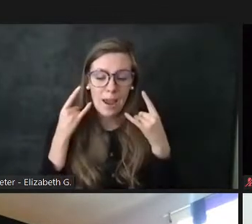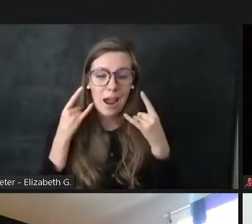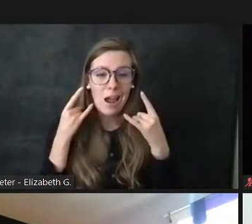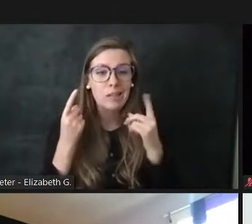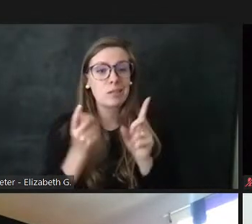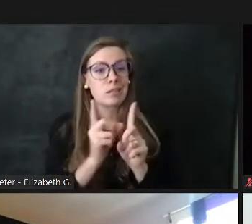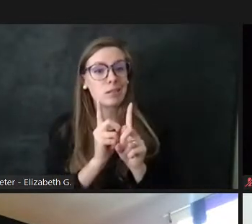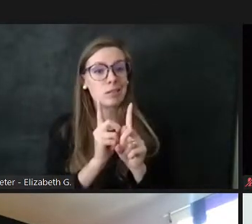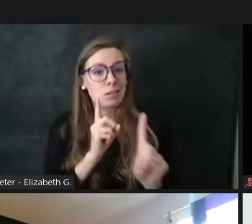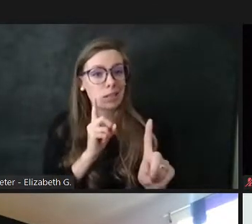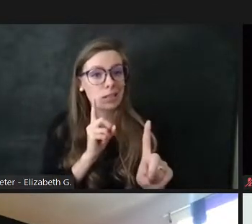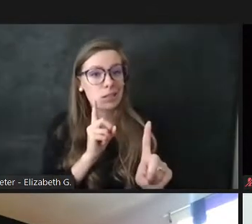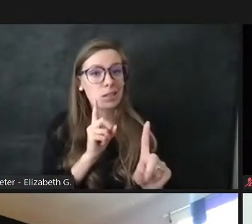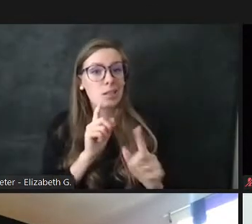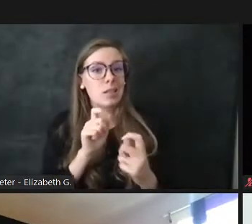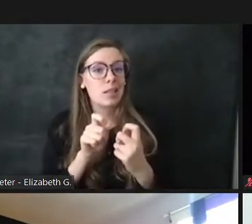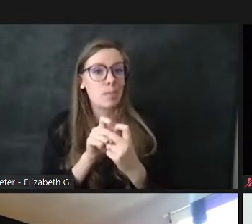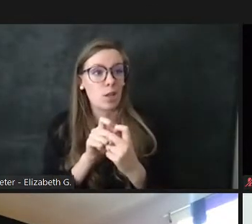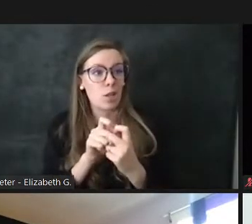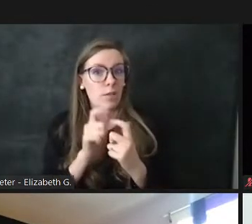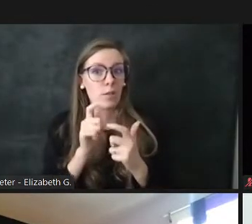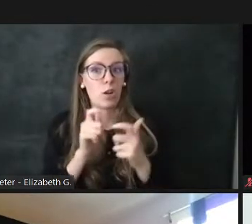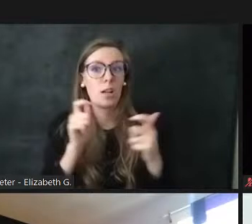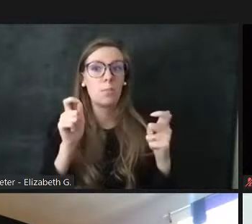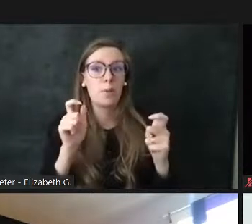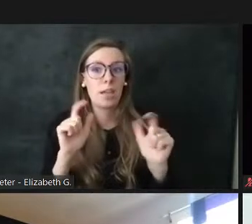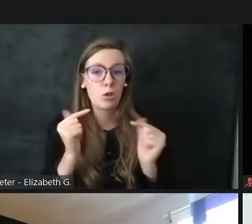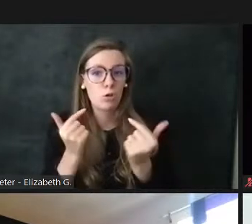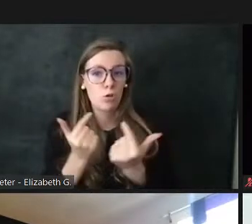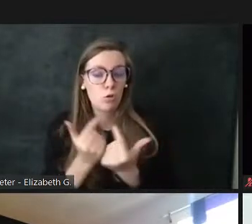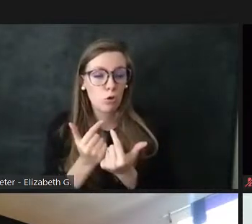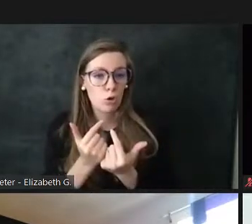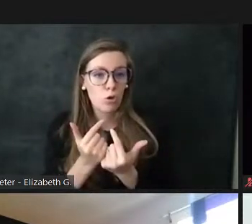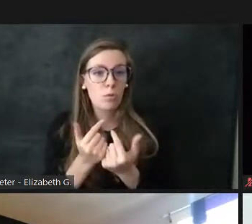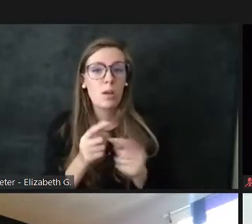especially when your large groups also avoid the big reunions.